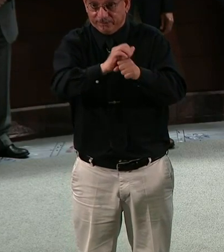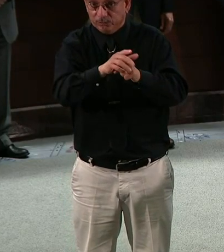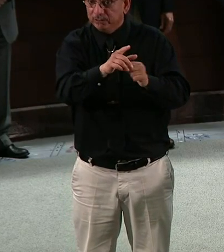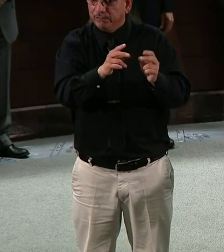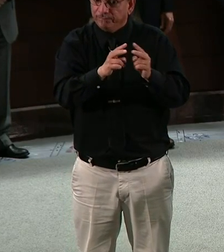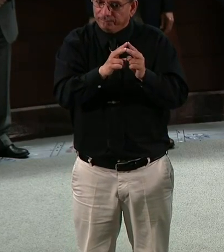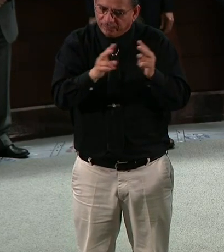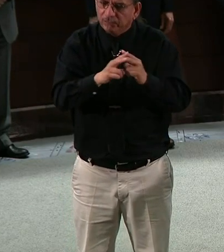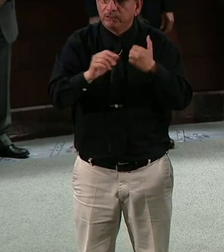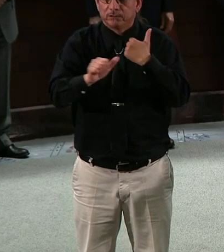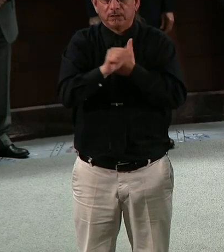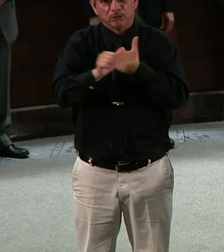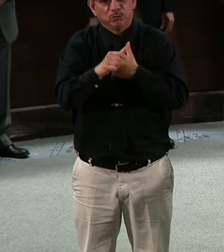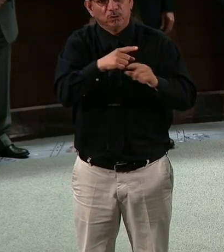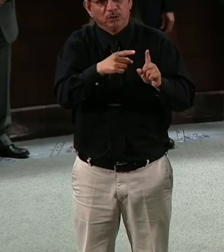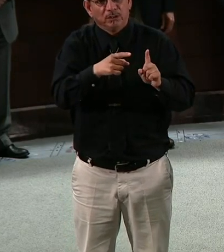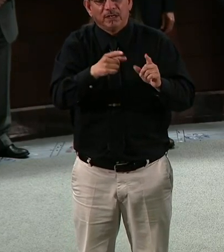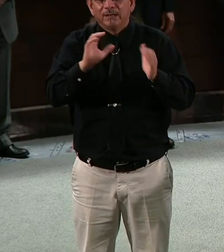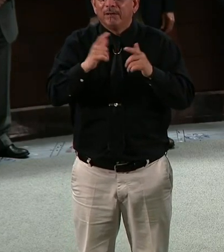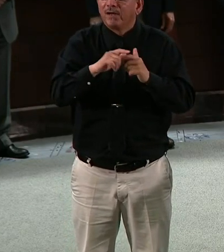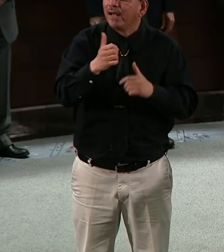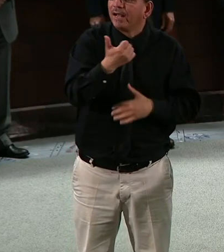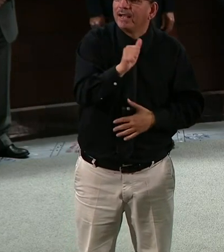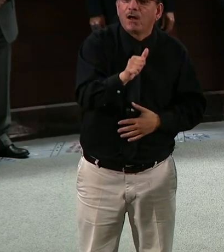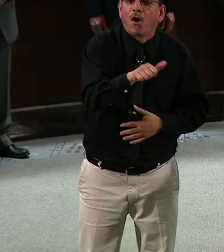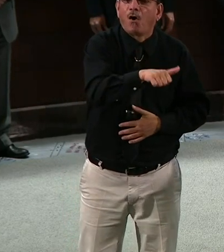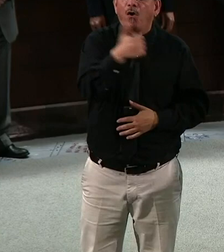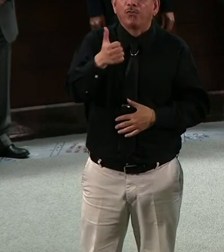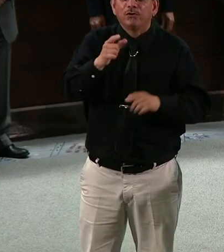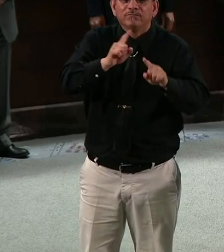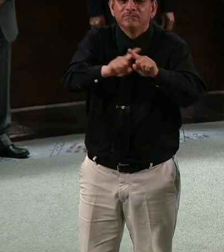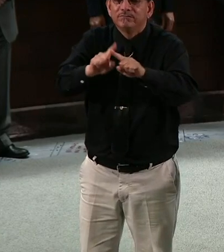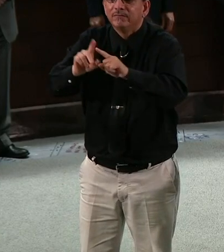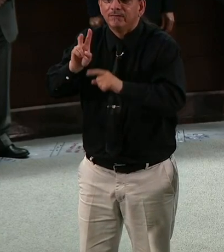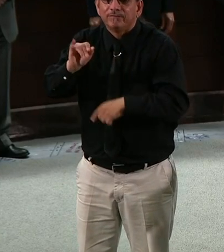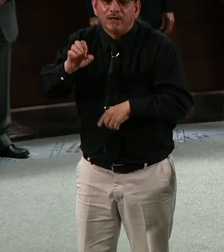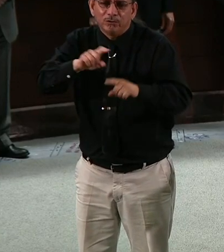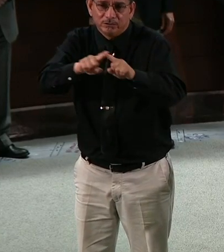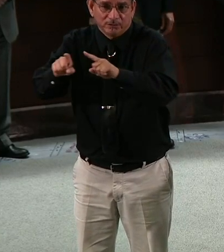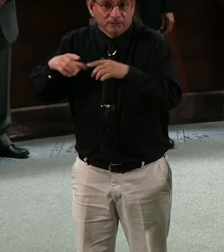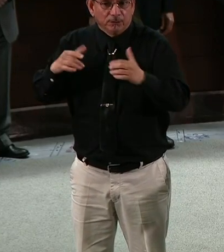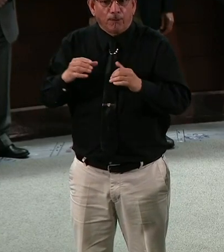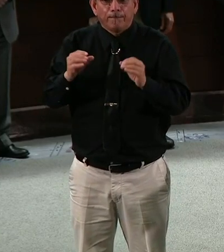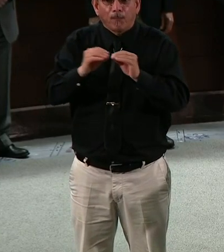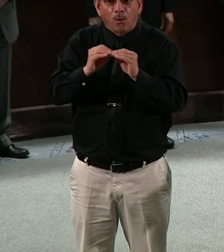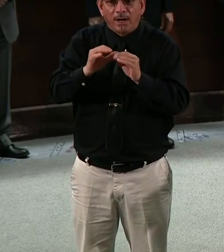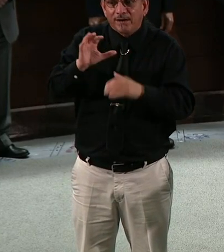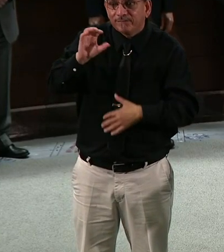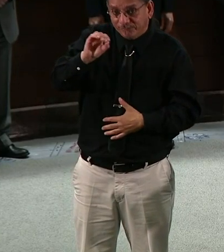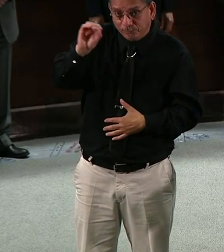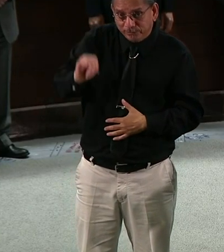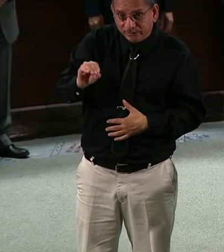SEQUEL A FACE IN KOREA AND MY- FAILURE ALSO CAN BE THERE LIKE